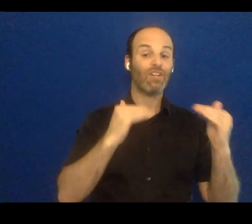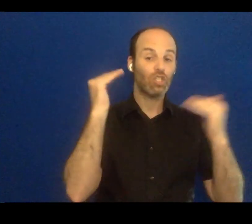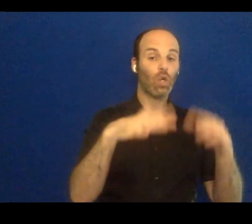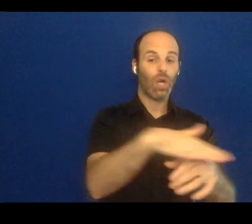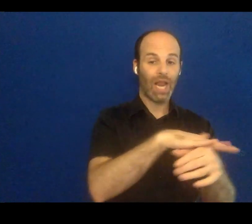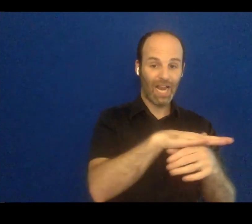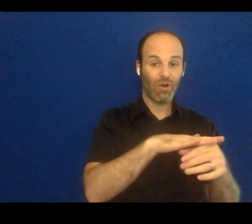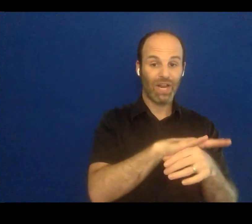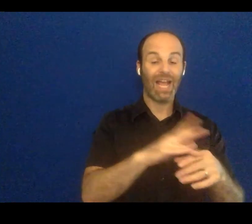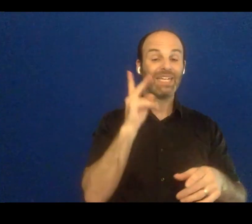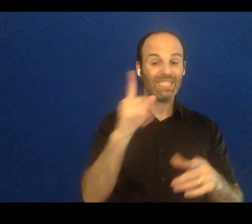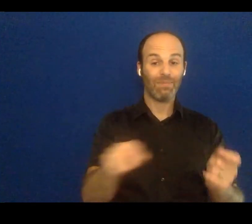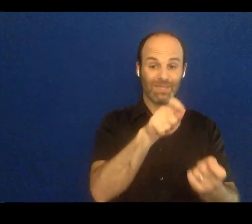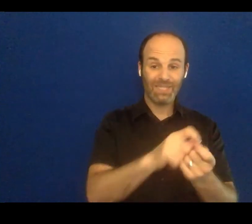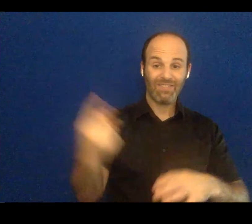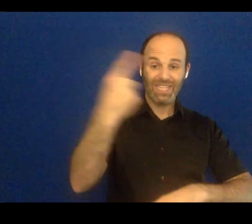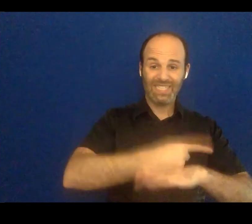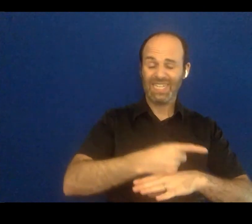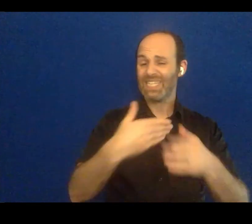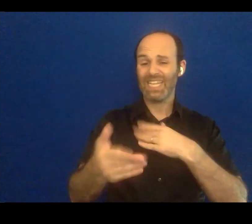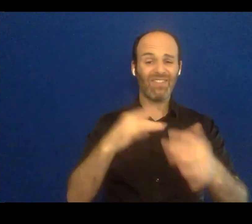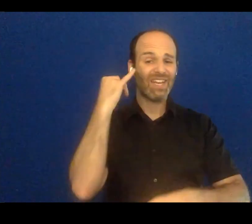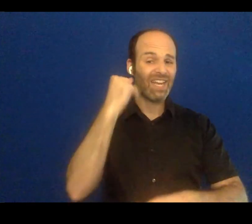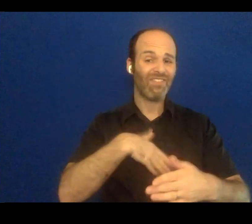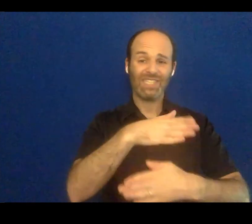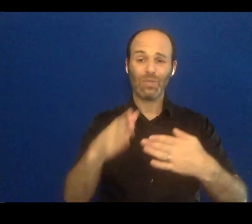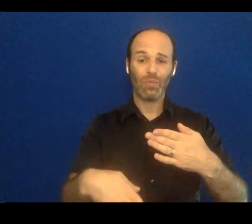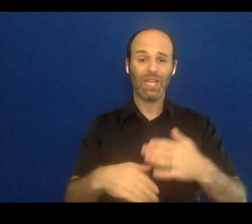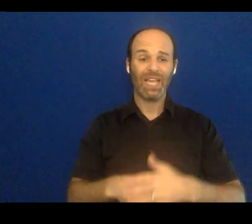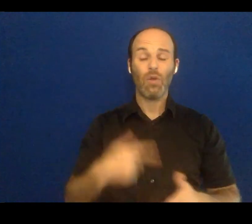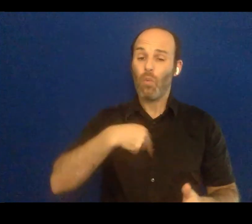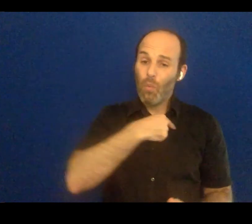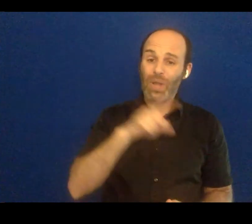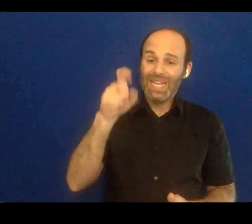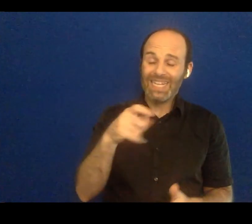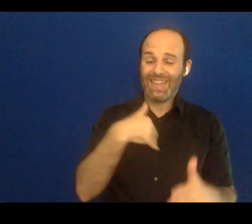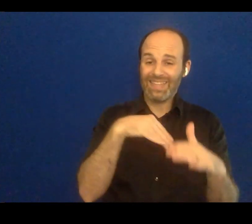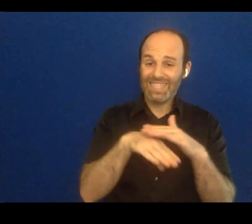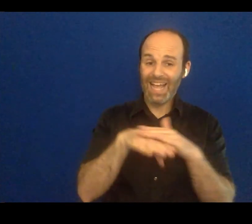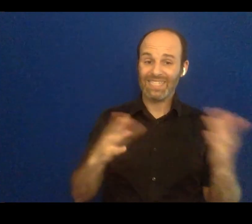CERTAIN DAYS EVEN IF IT IS THE WEEKEND. WE NEED THIS ACCESS.